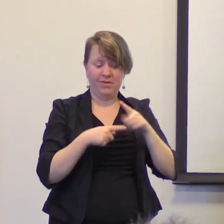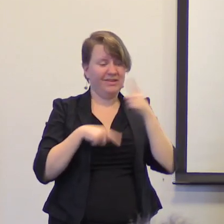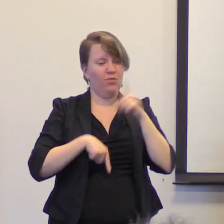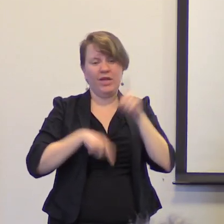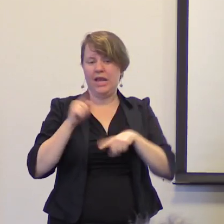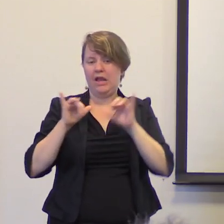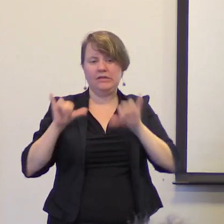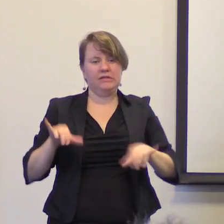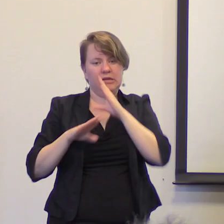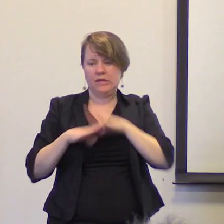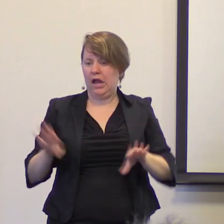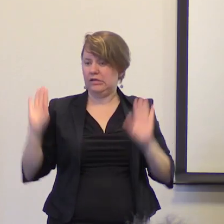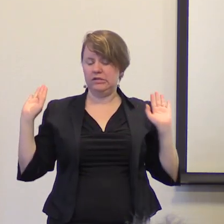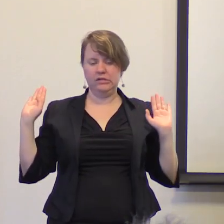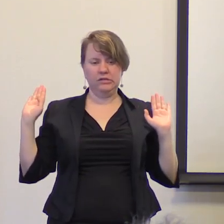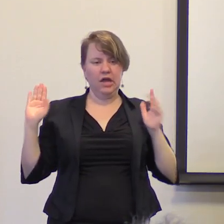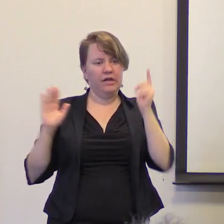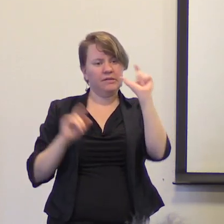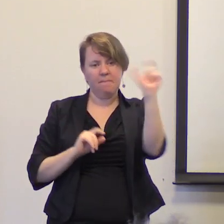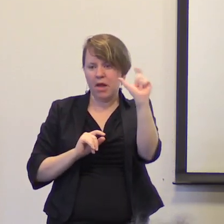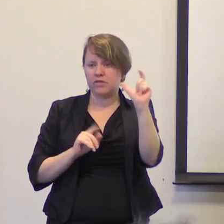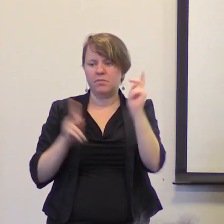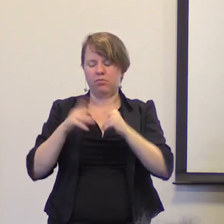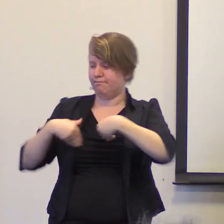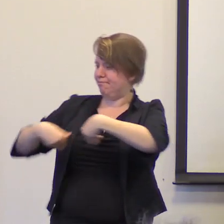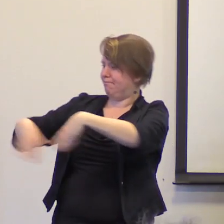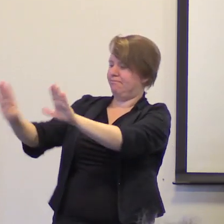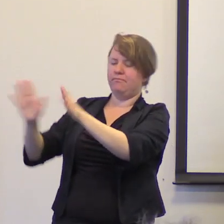as we listen to refugees who we've turned away just for being Muslim just as we could